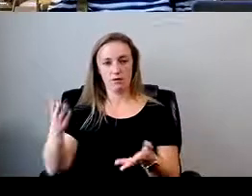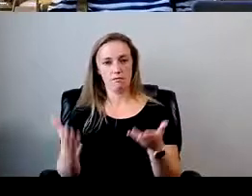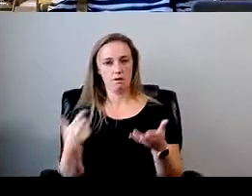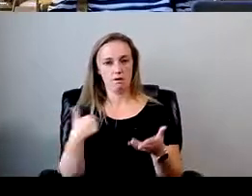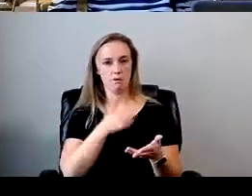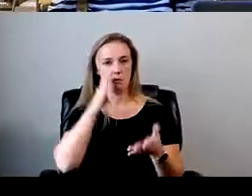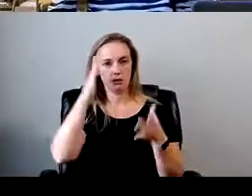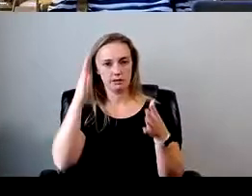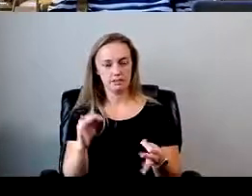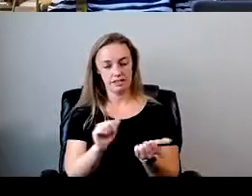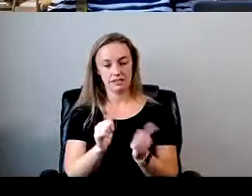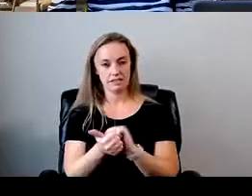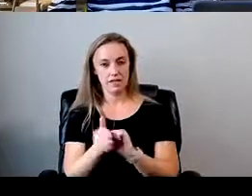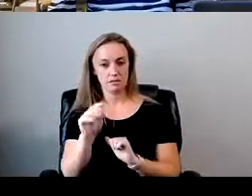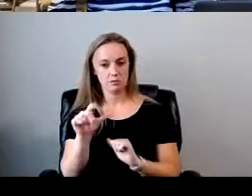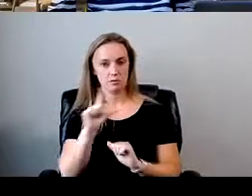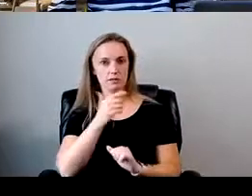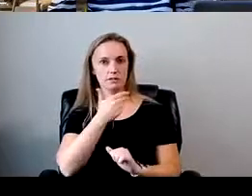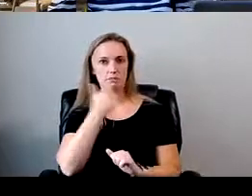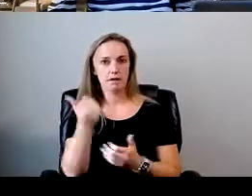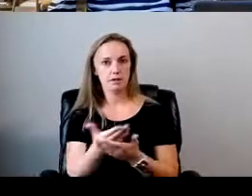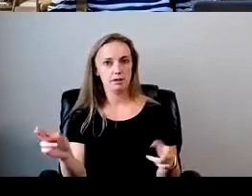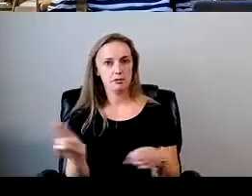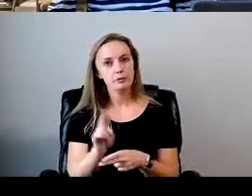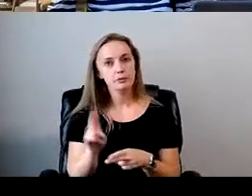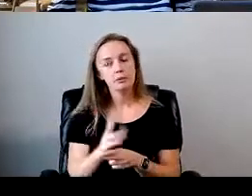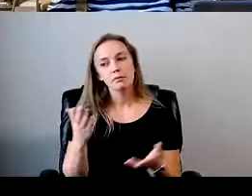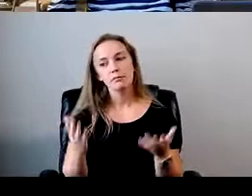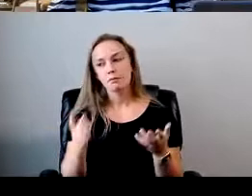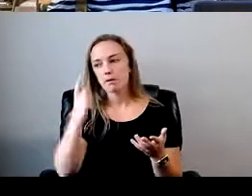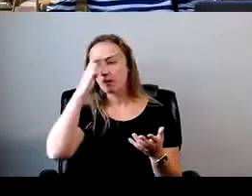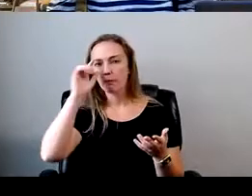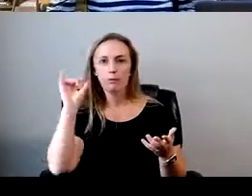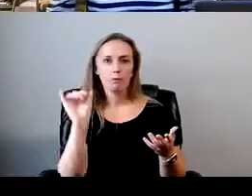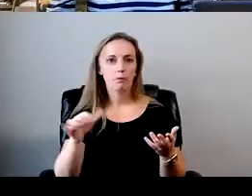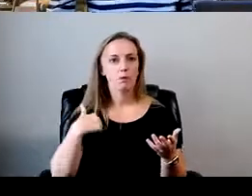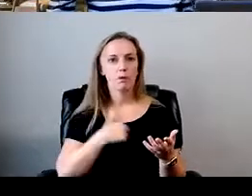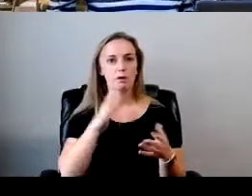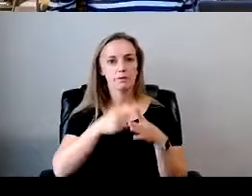is the best thing to use. We might think, hey, we're gonna start with using 14 to 16 point font